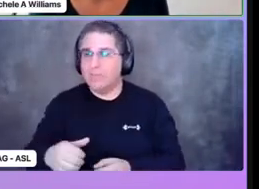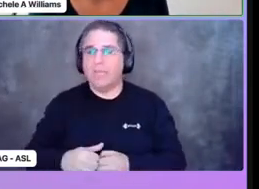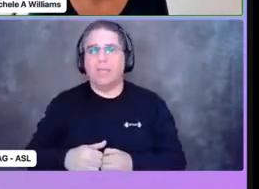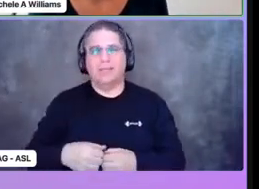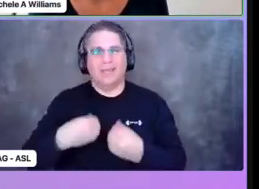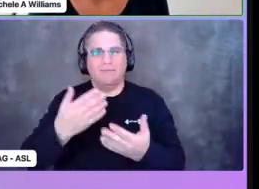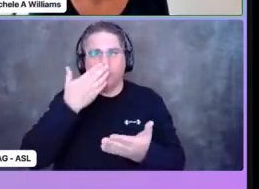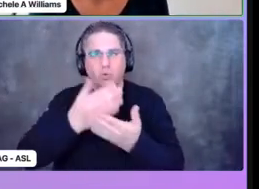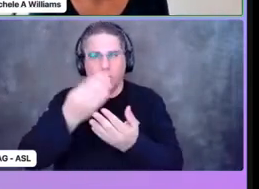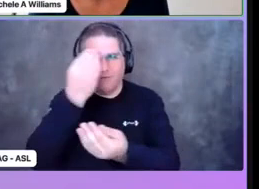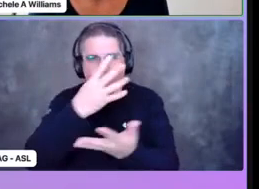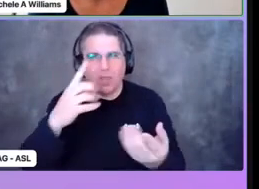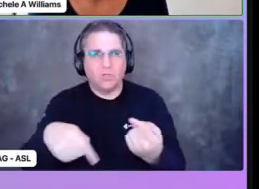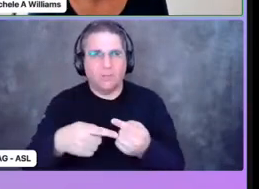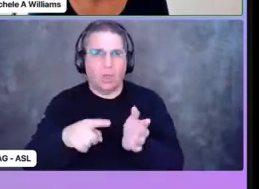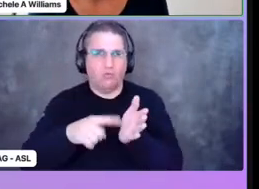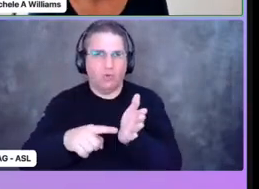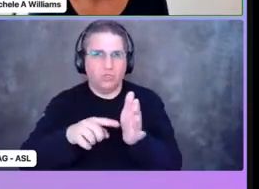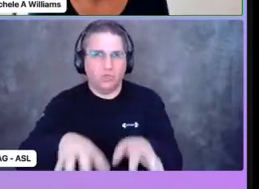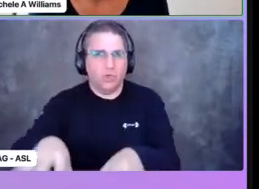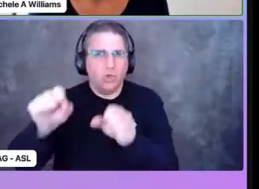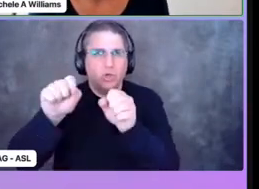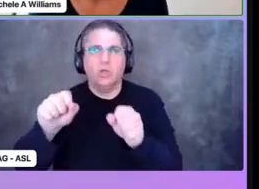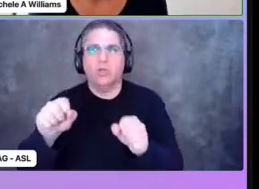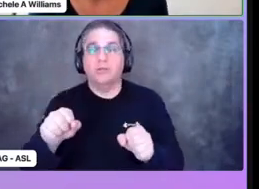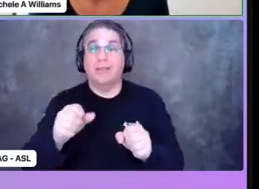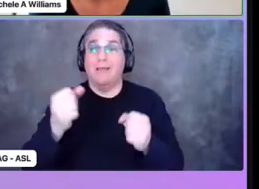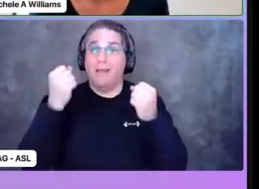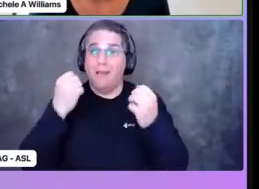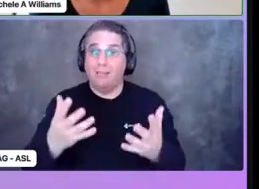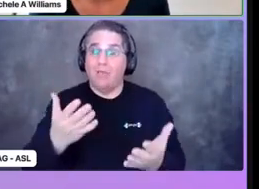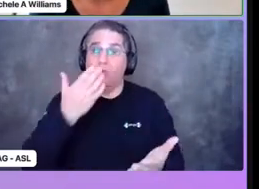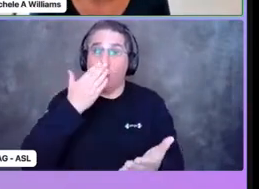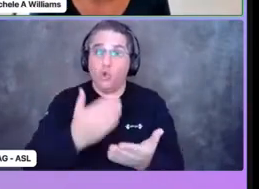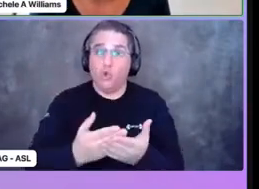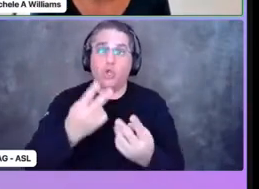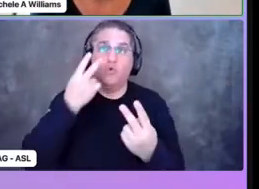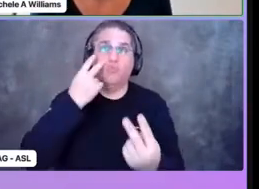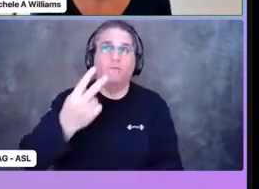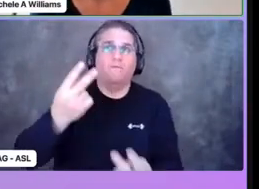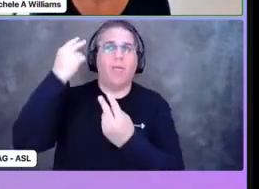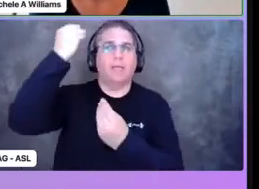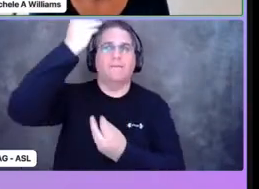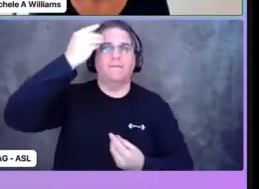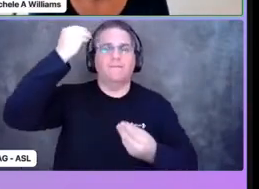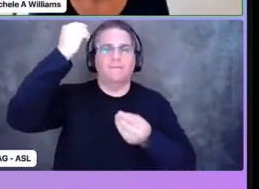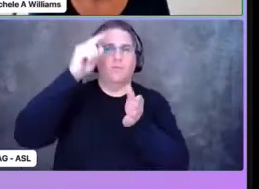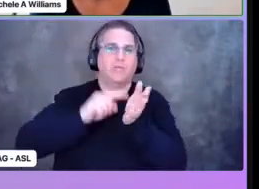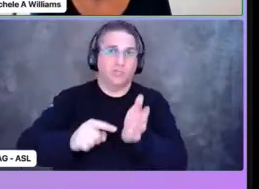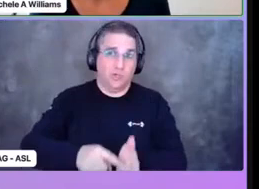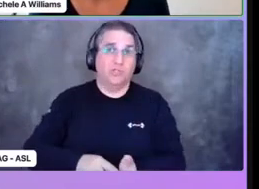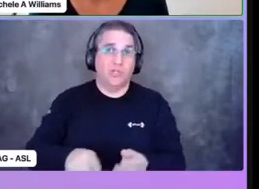have done research with disabled participants, a lot of reflection about doing research, and about the field,